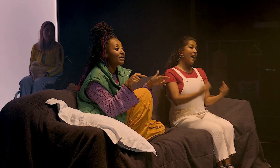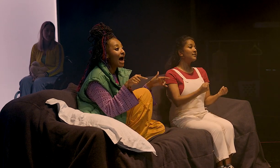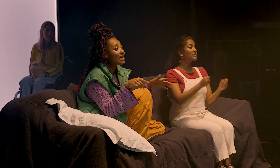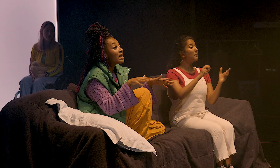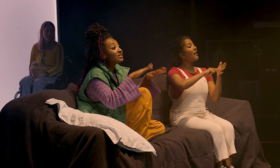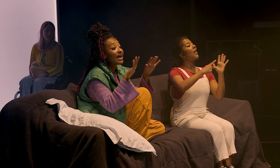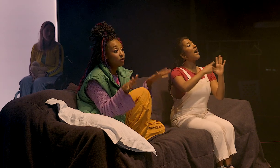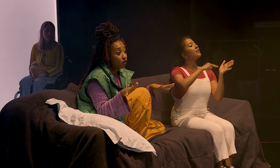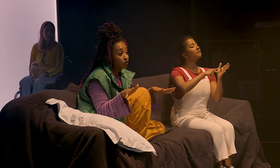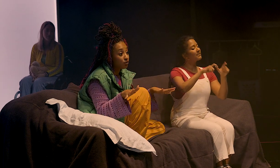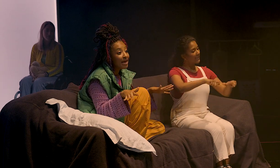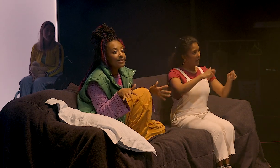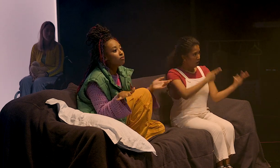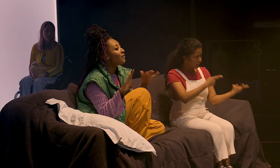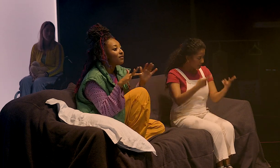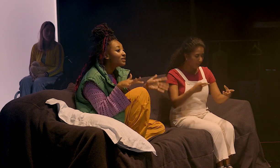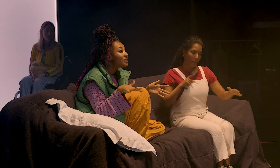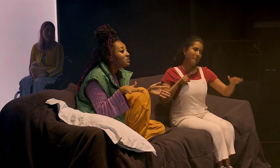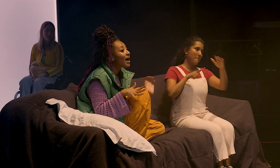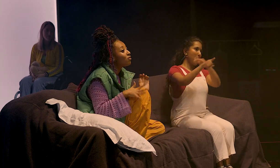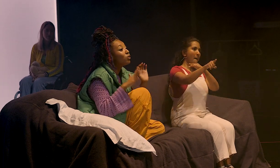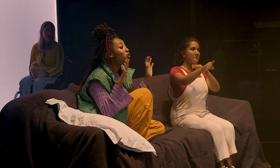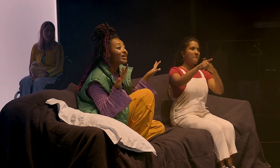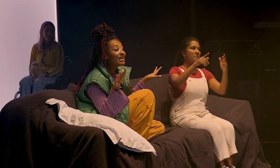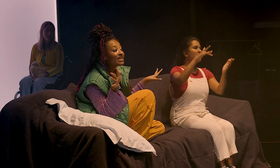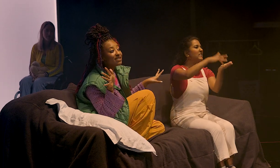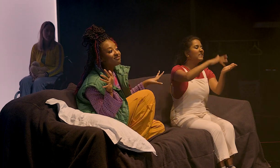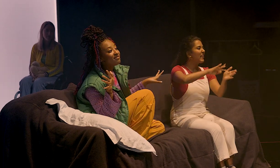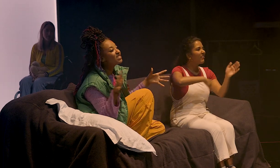plan to stay at the hostel, then move out of the city where there are more trees, less